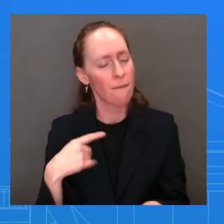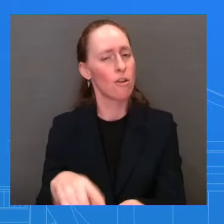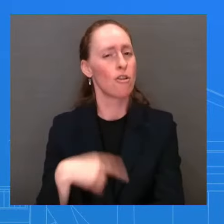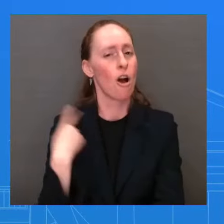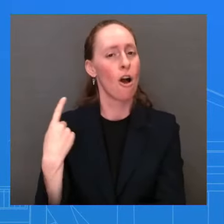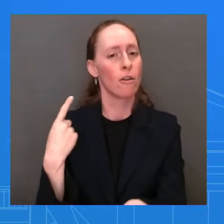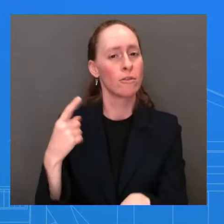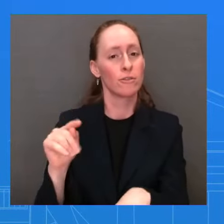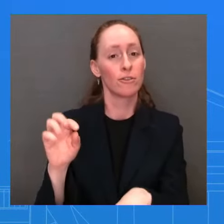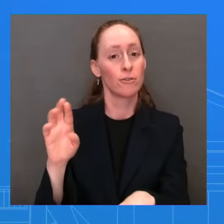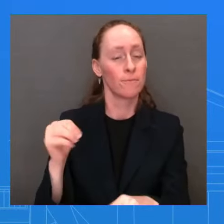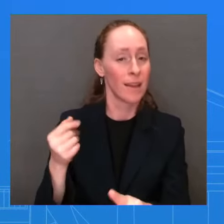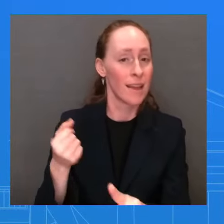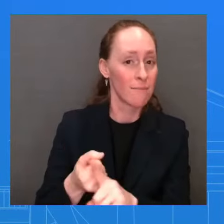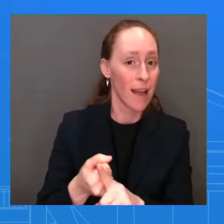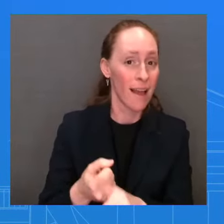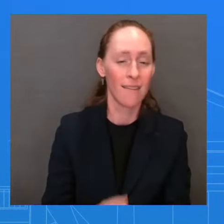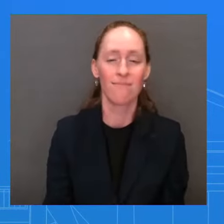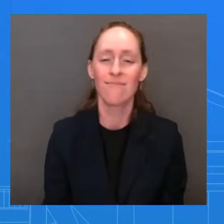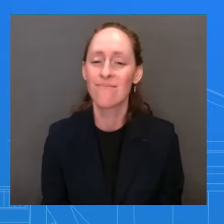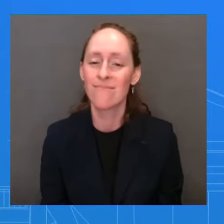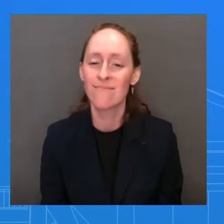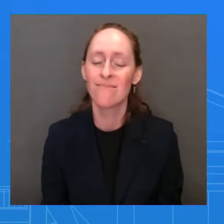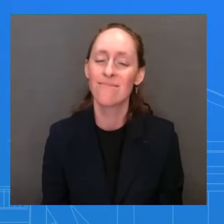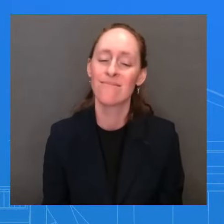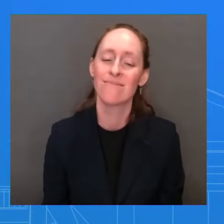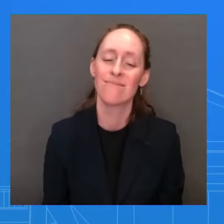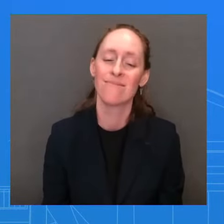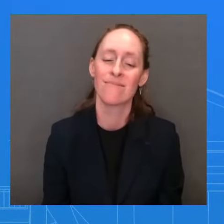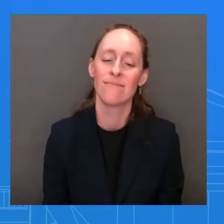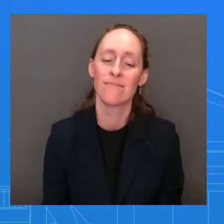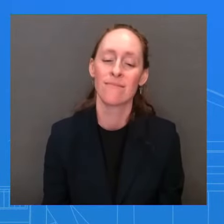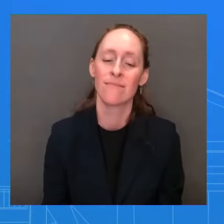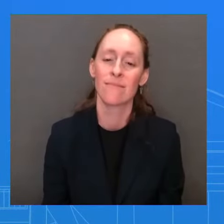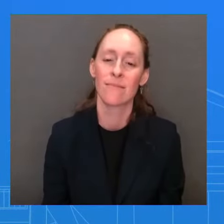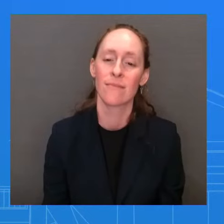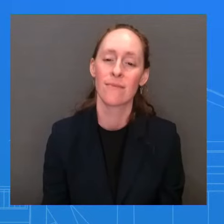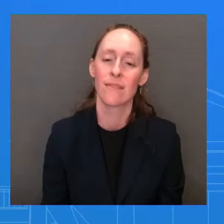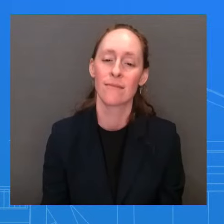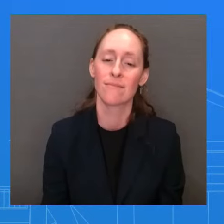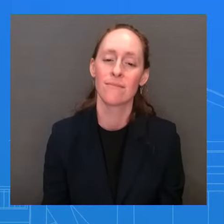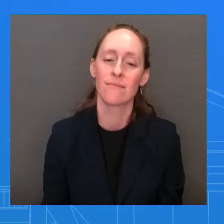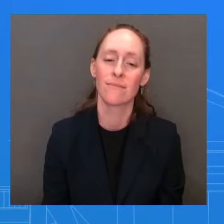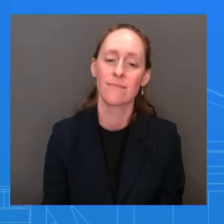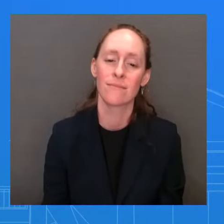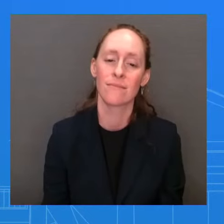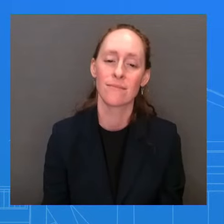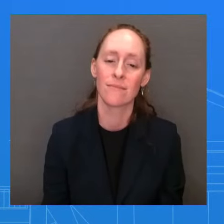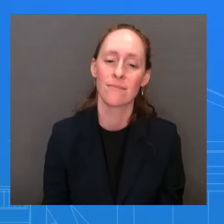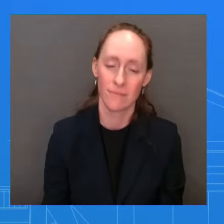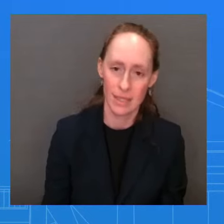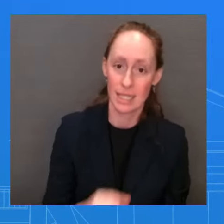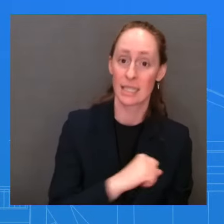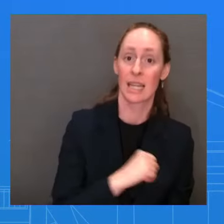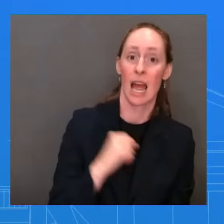The Press: Thank you. Thank you. Senator Tester a couple of hours ago announced he's going to be blocking the slate of nominees